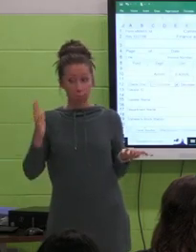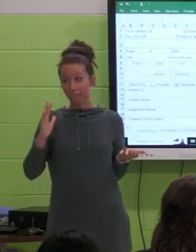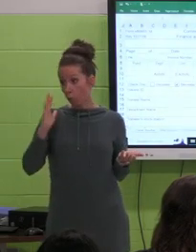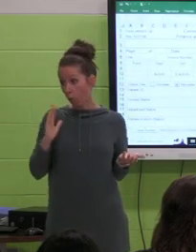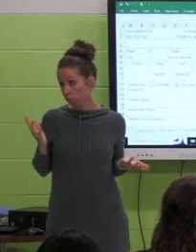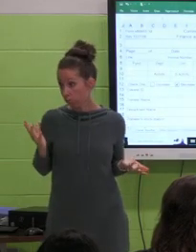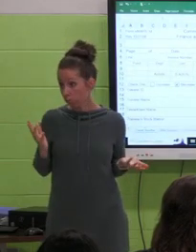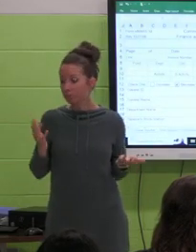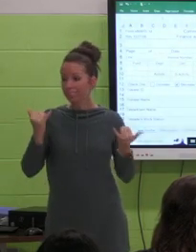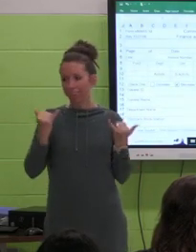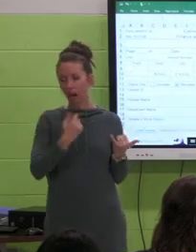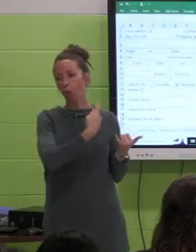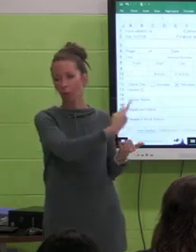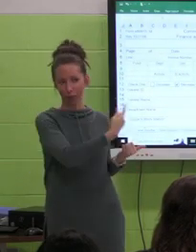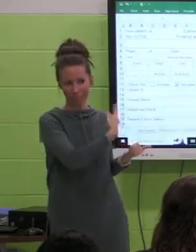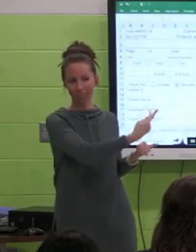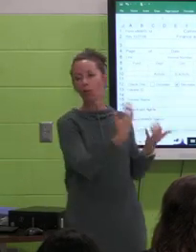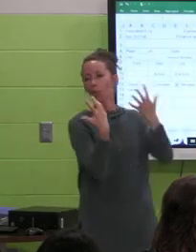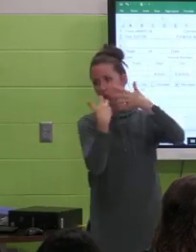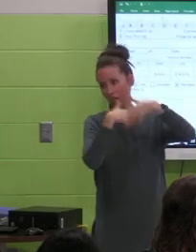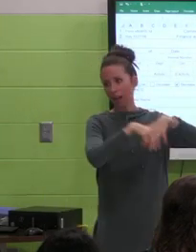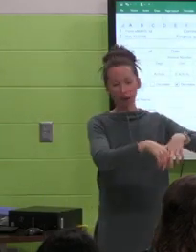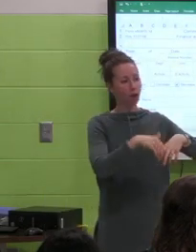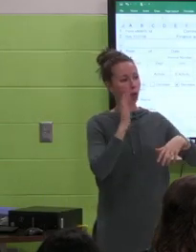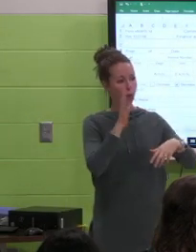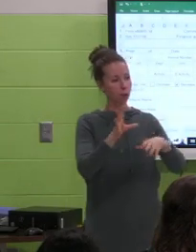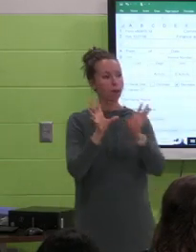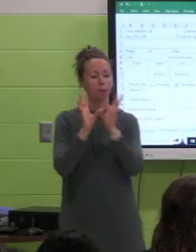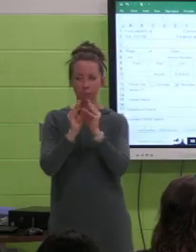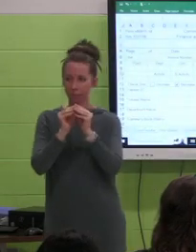worked that out I'm actually I've got a meeting with her on Tuesday and then out cleared up we